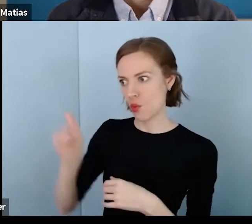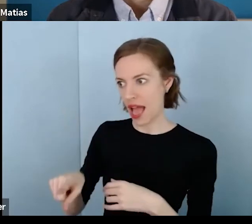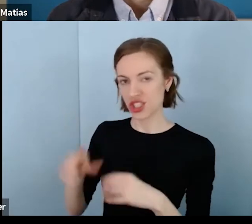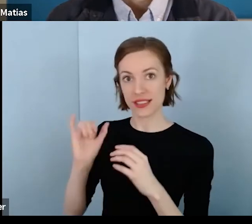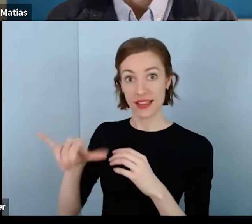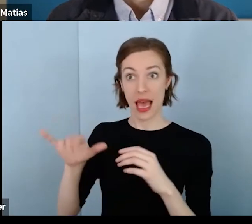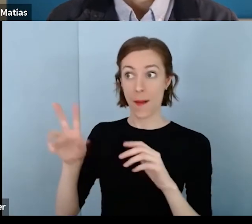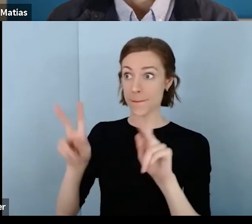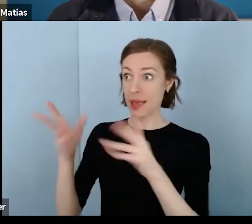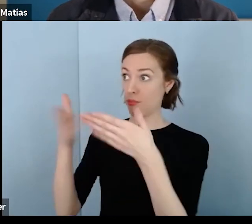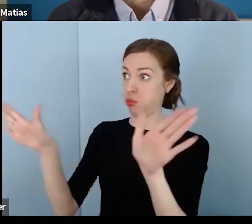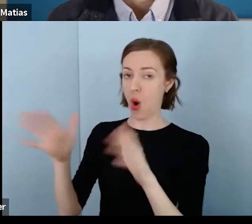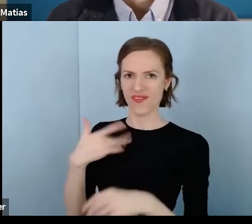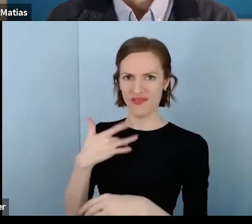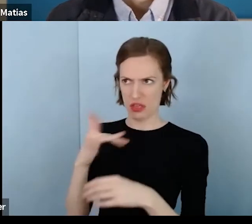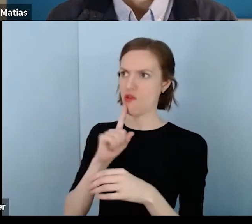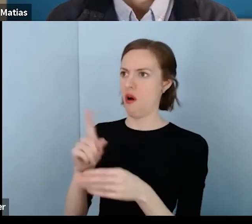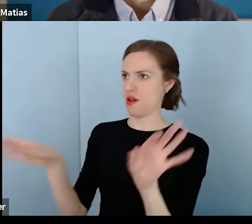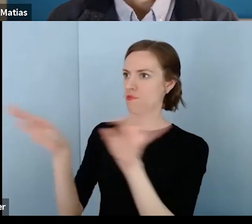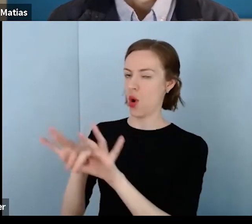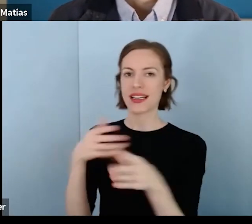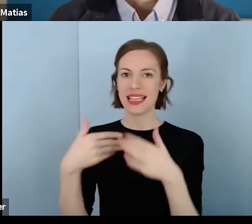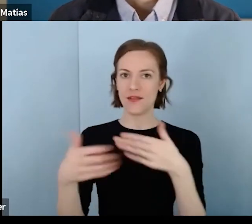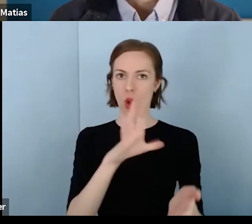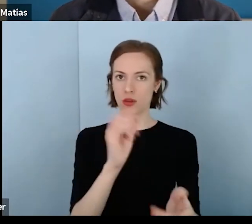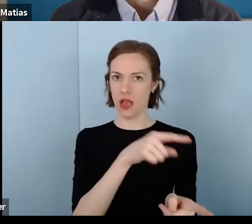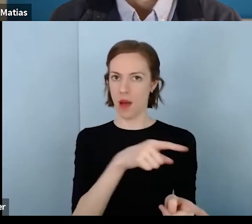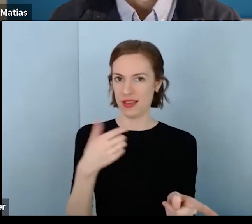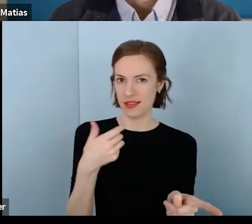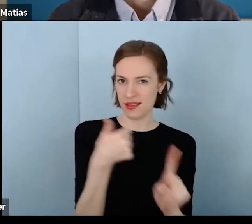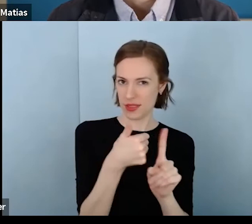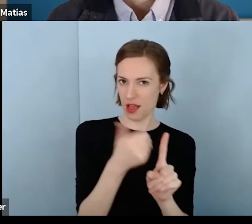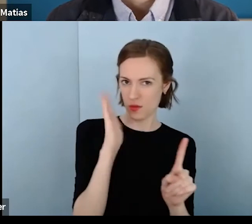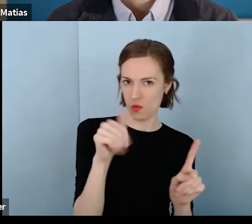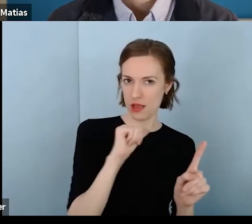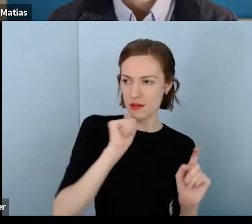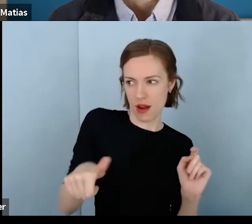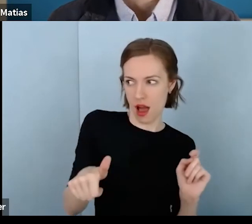If you free yourself, of having to seek their approval.